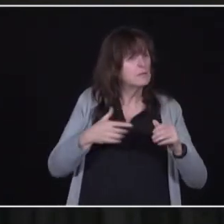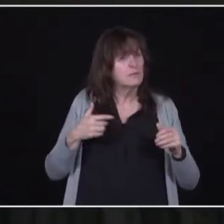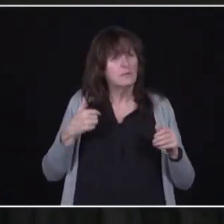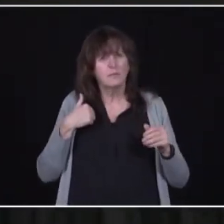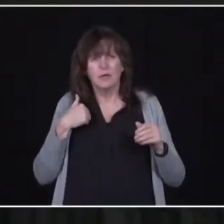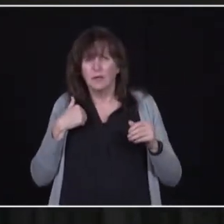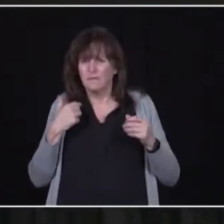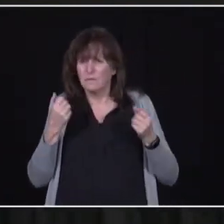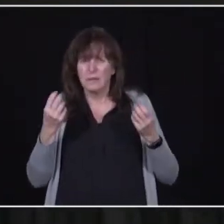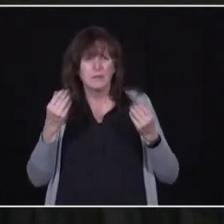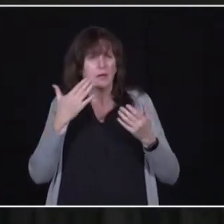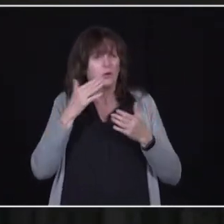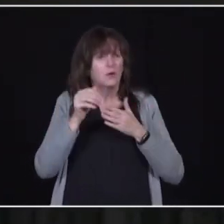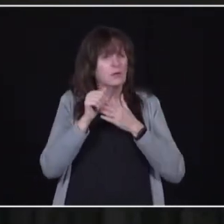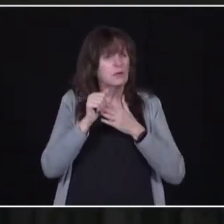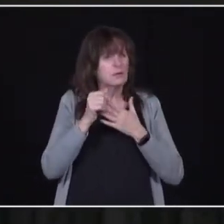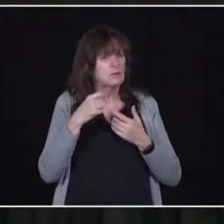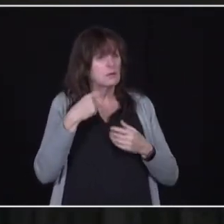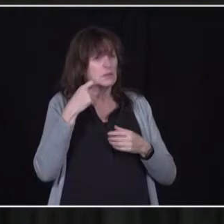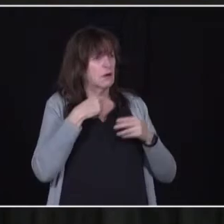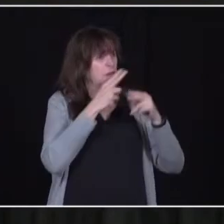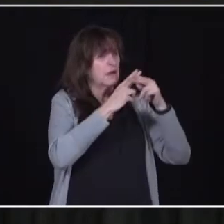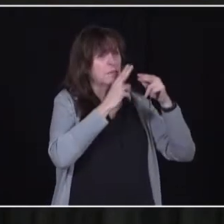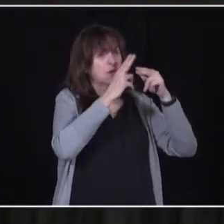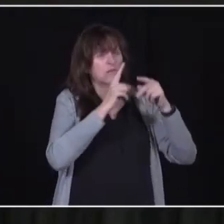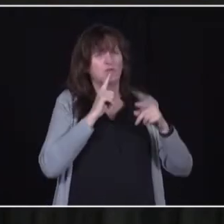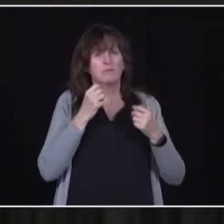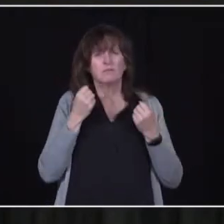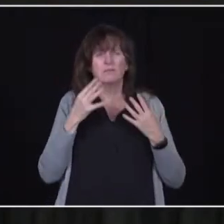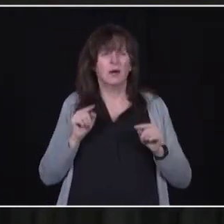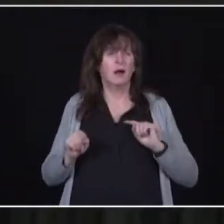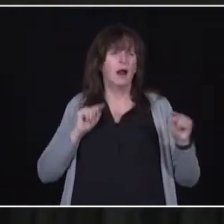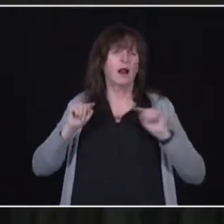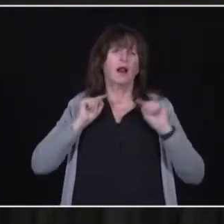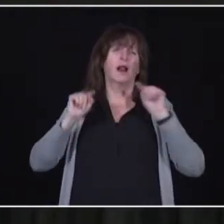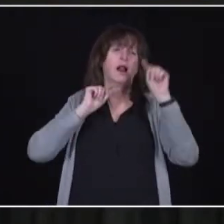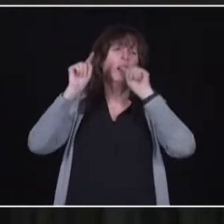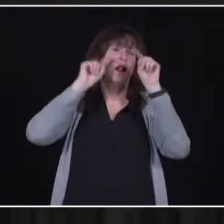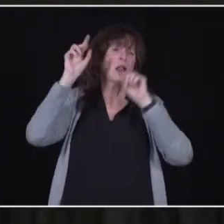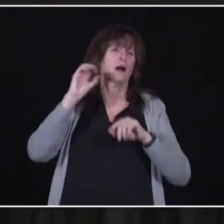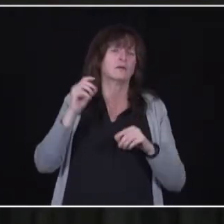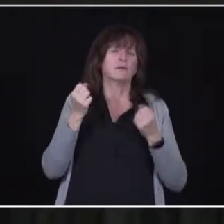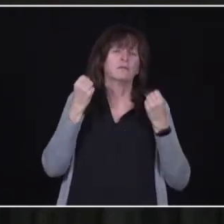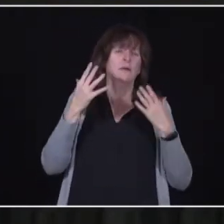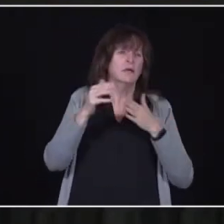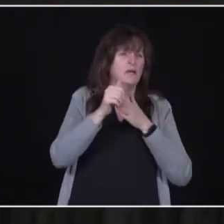When you have strong leaders and we have a lot of them, I've just mentioned to but there